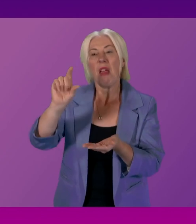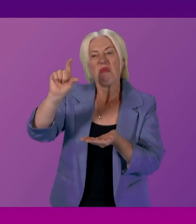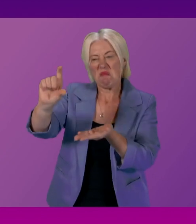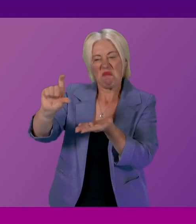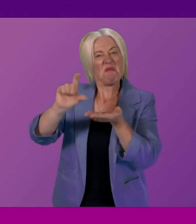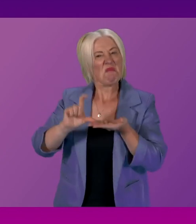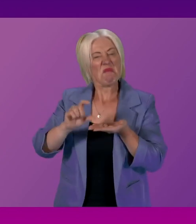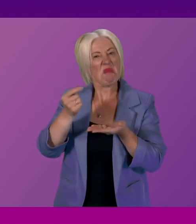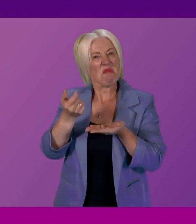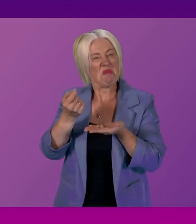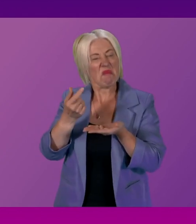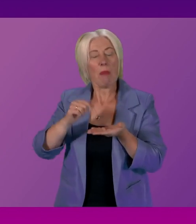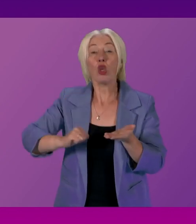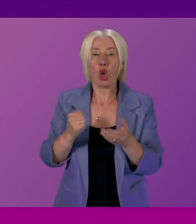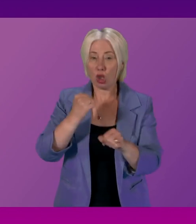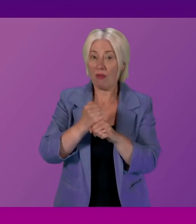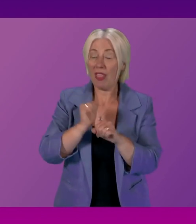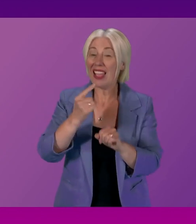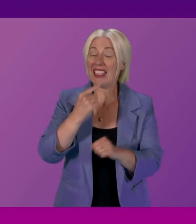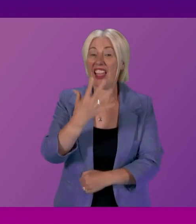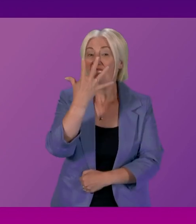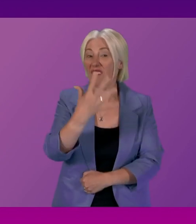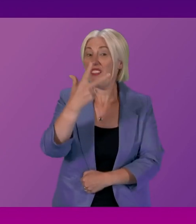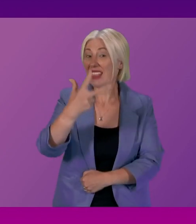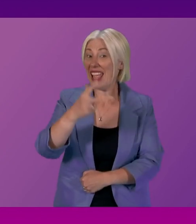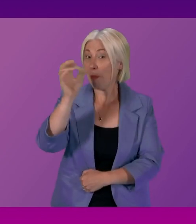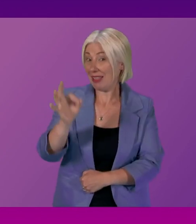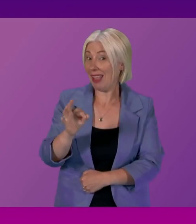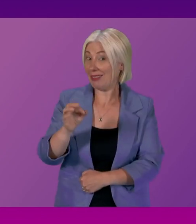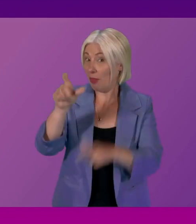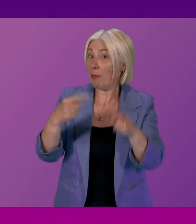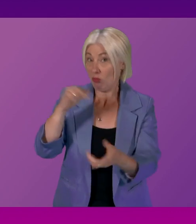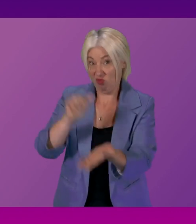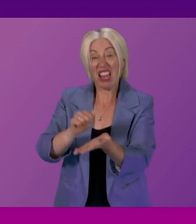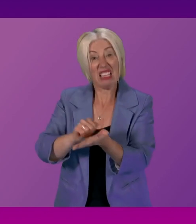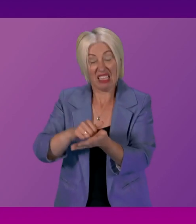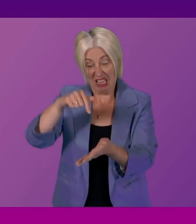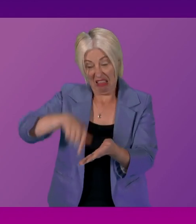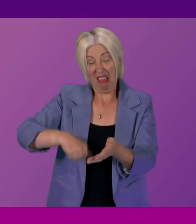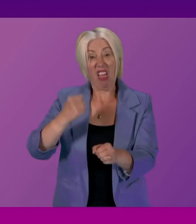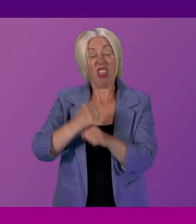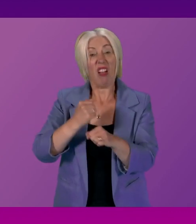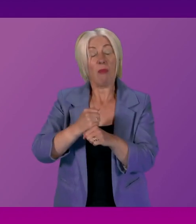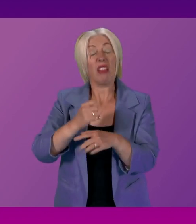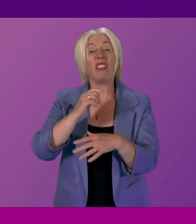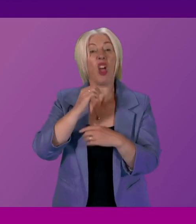By the Scottish Government’s own measure, that 58 per cent are correct, aren’t they? The Government’s commitment that 10 per cent of the overall healthcare budget be spent